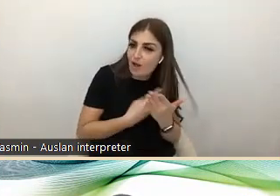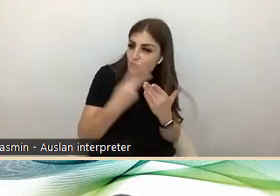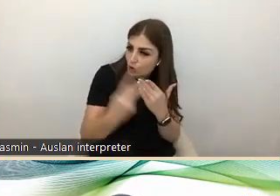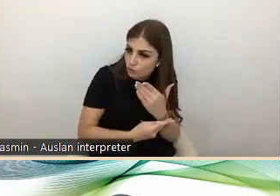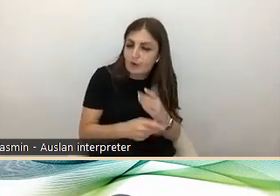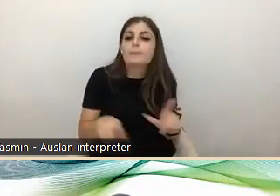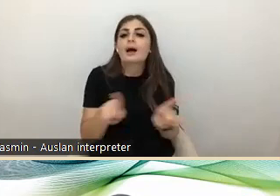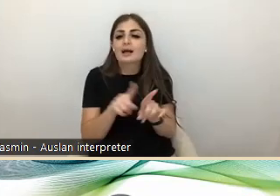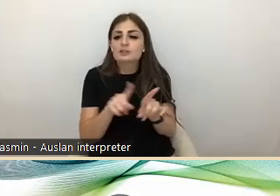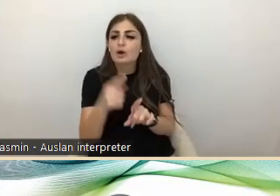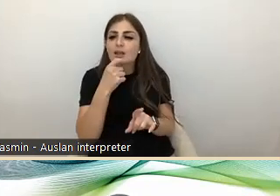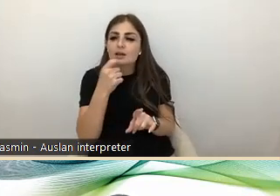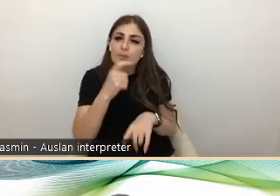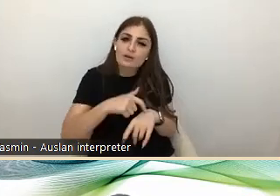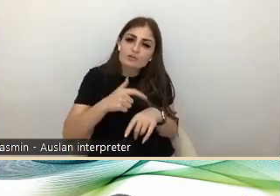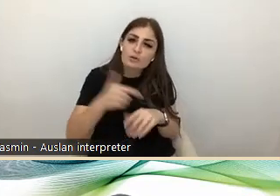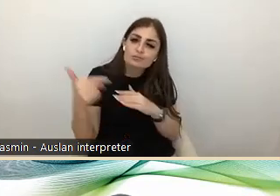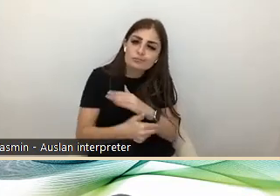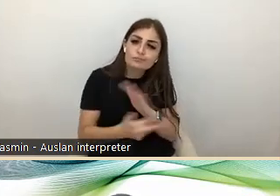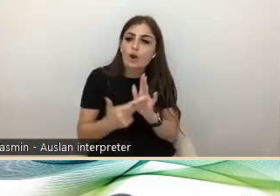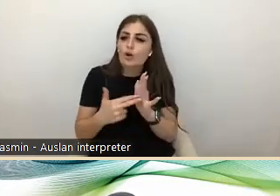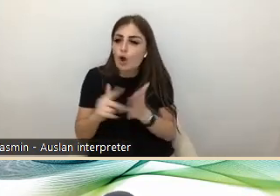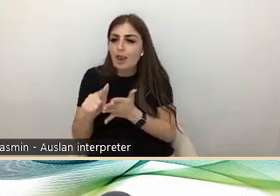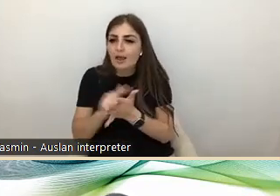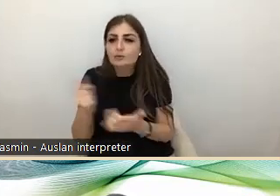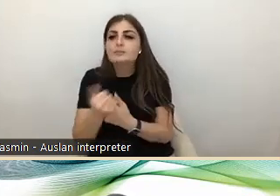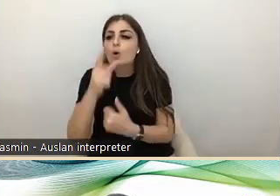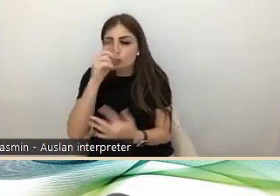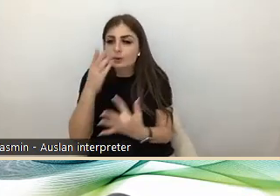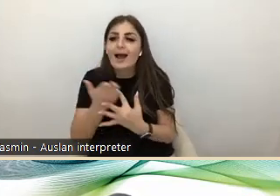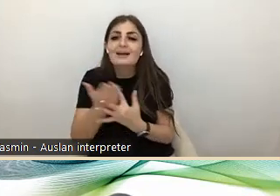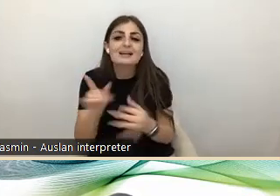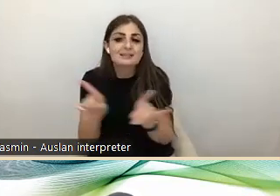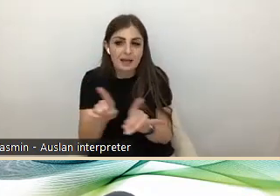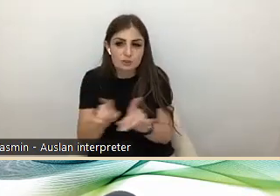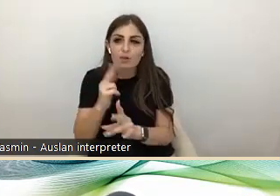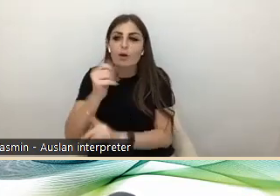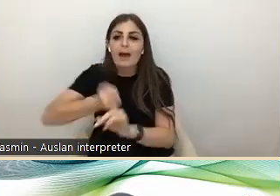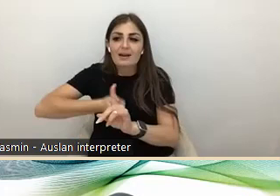and spend time to go into the nonlegal support you can access from advocacy services and